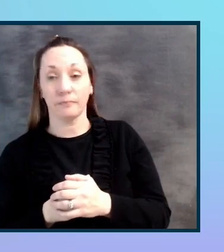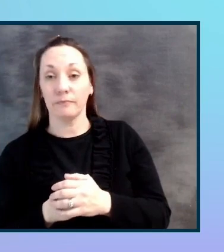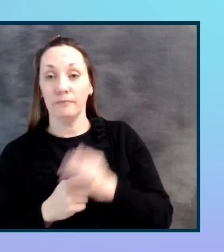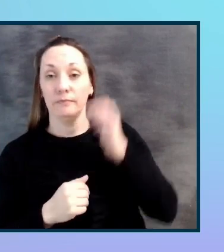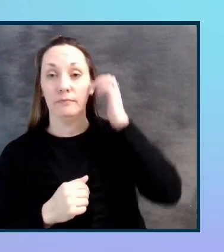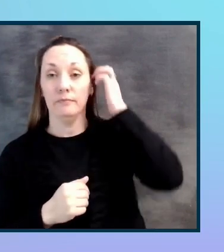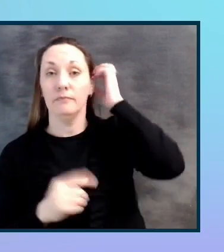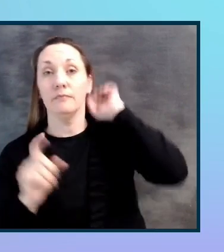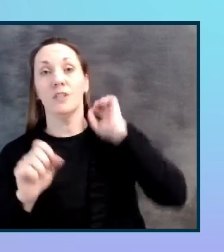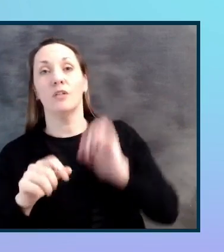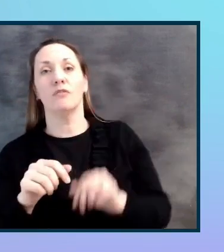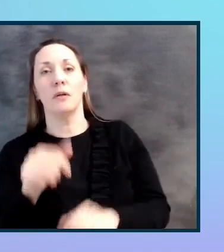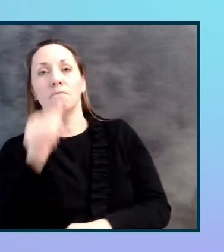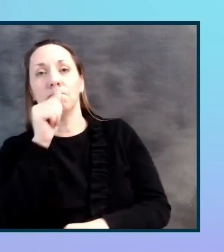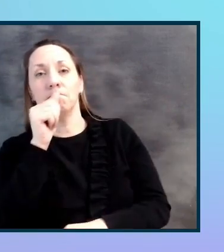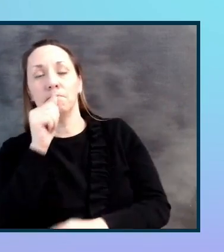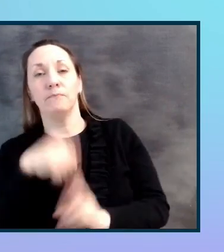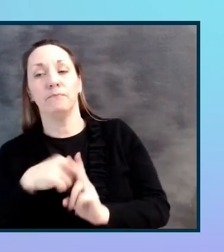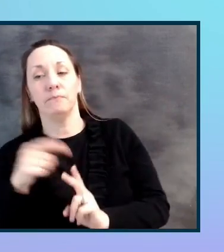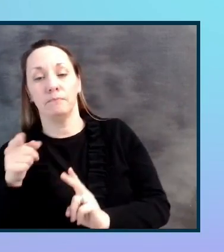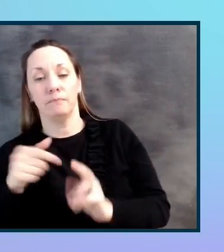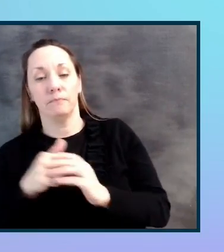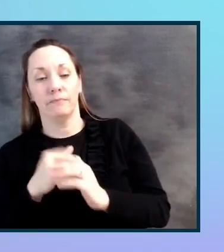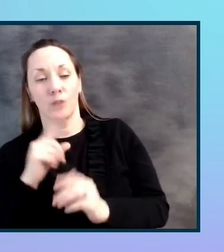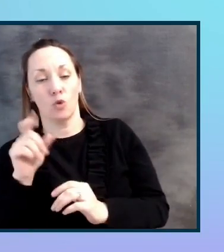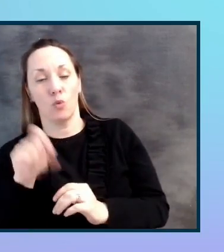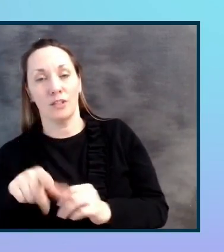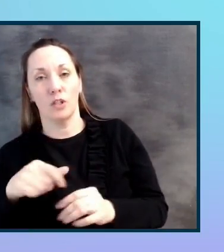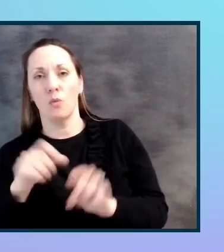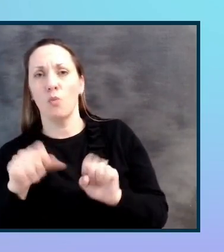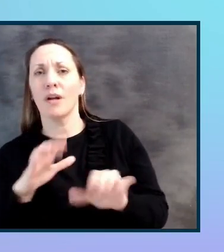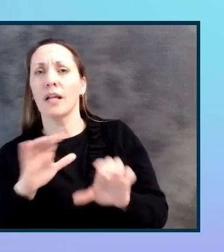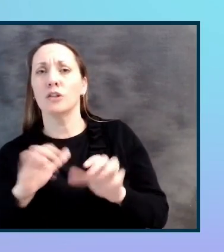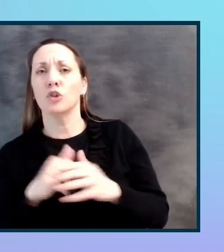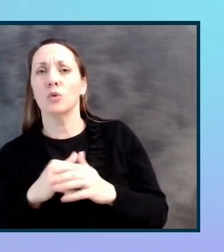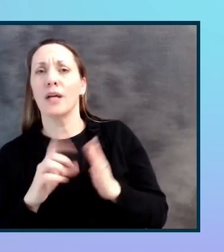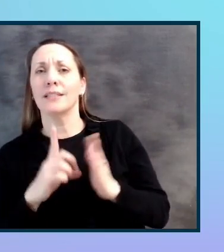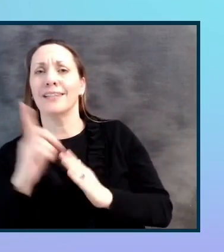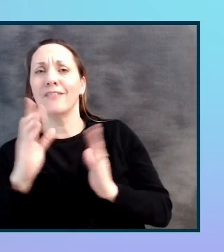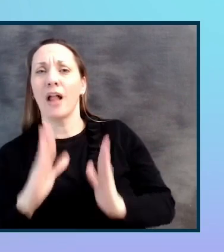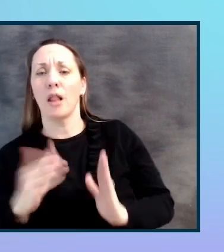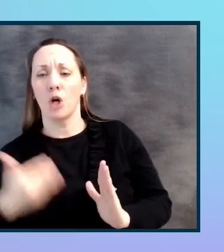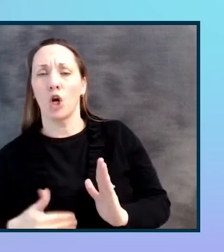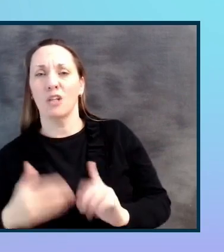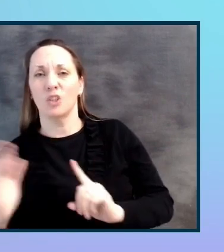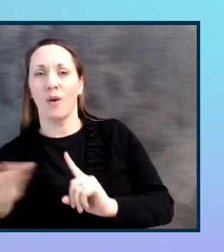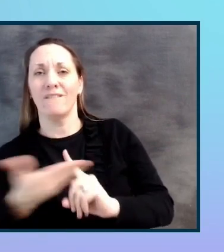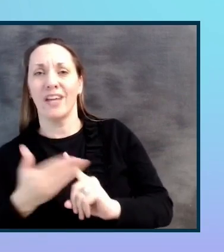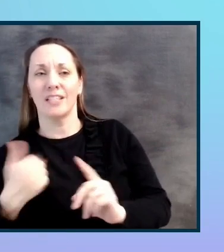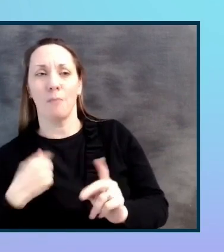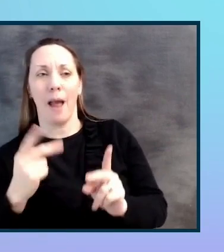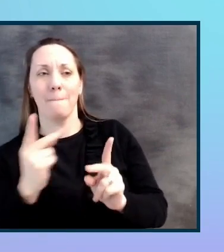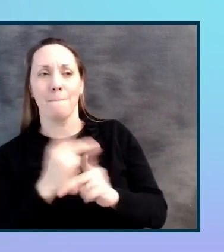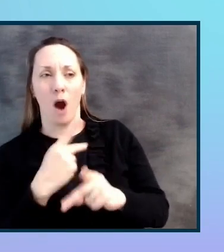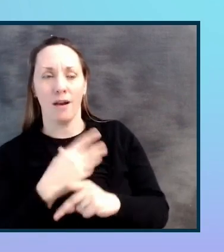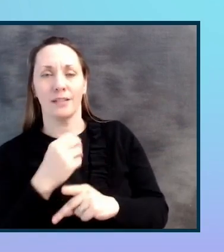This is from anonymous. The question is what can I do as a developer to convince my product and project managers